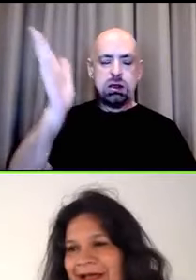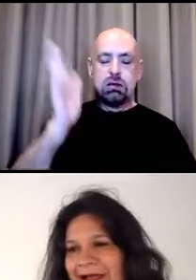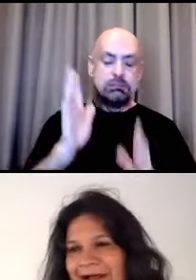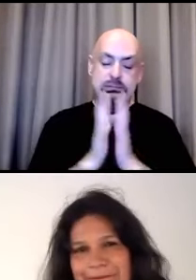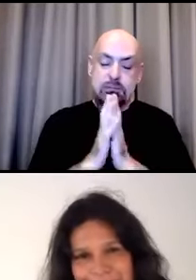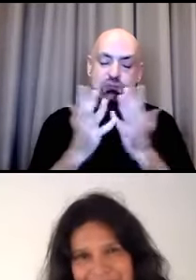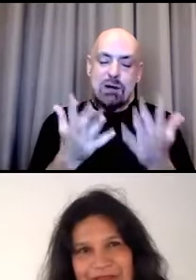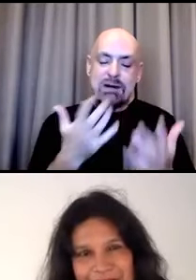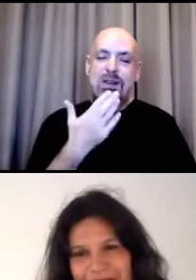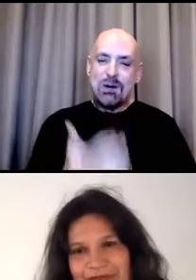had the promise of vastly